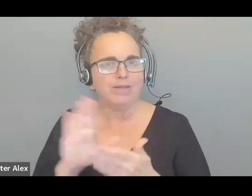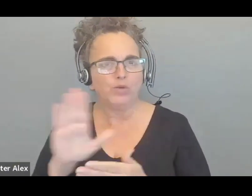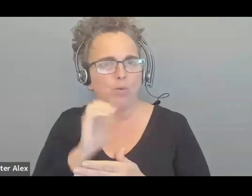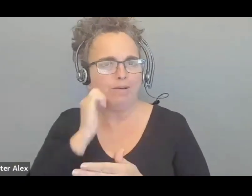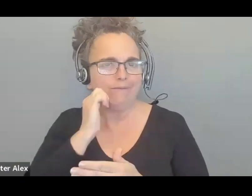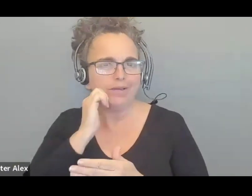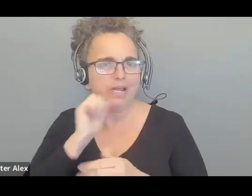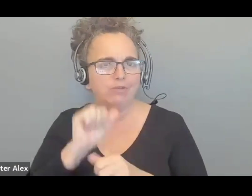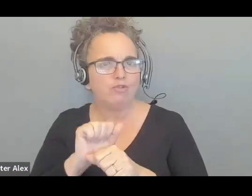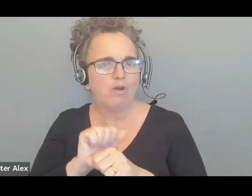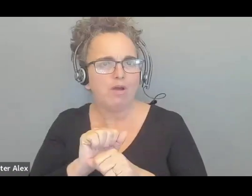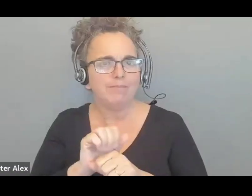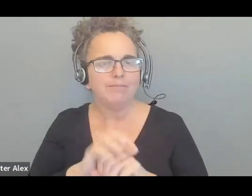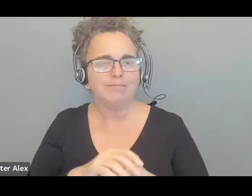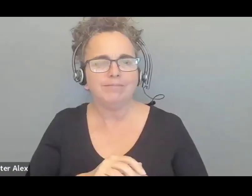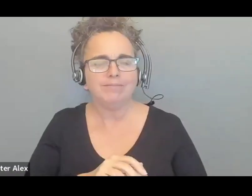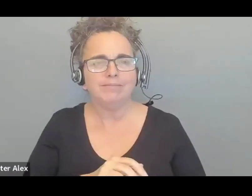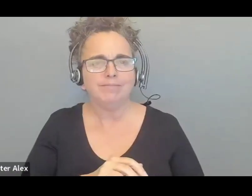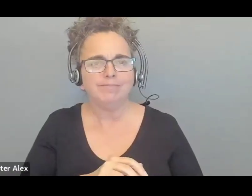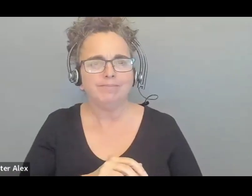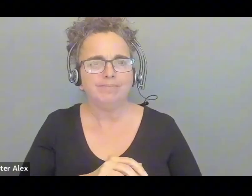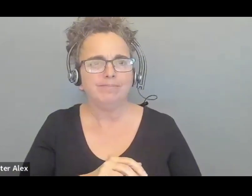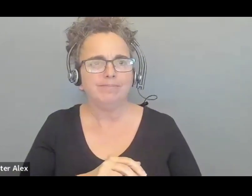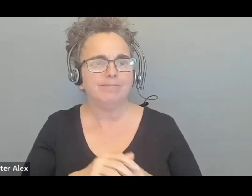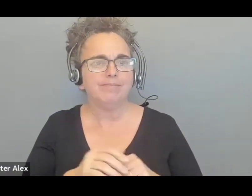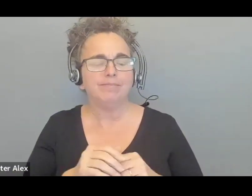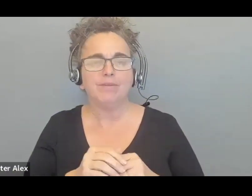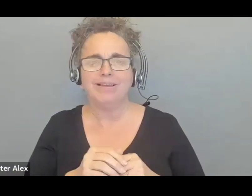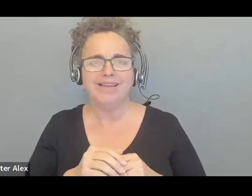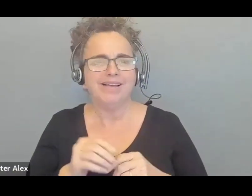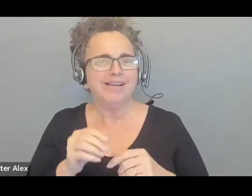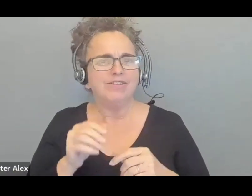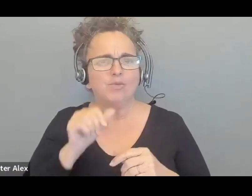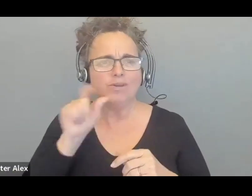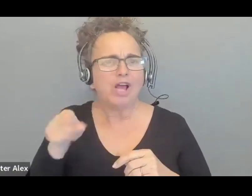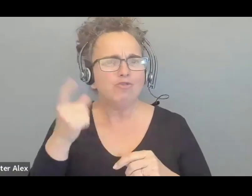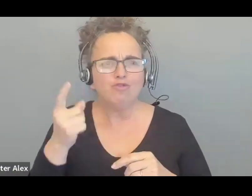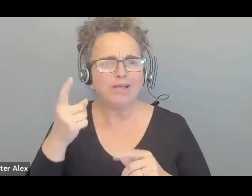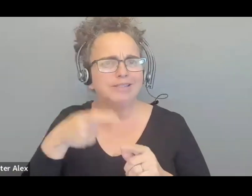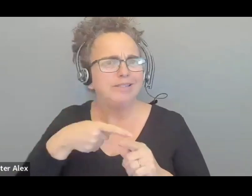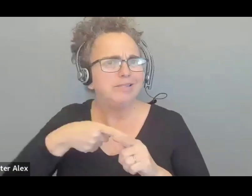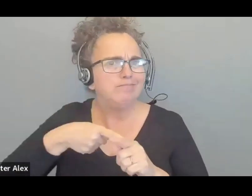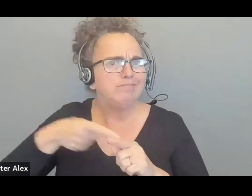or rather than just like having a specialized accessibility job.